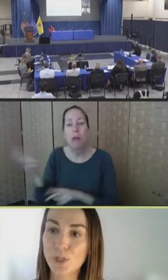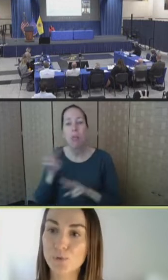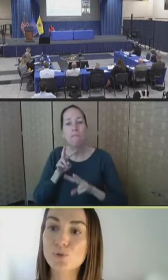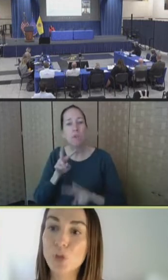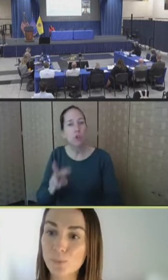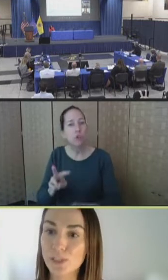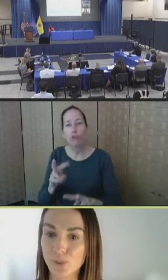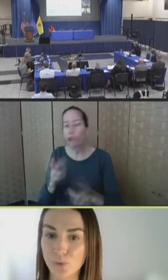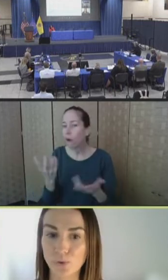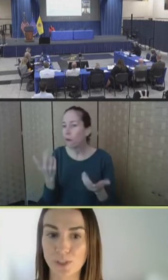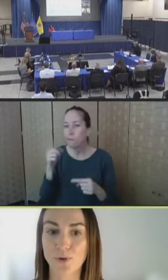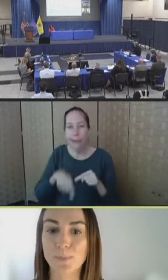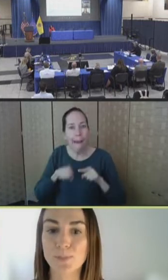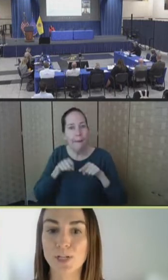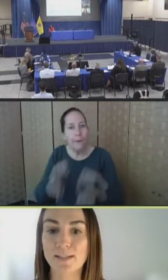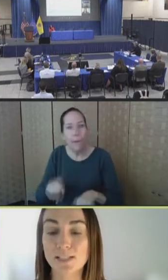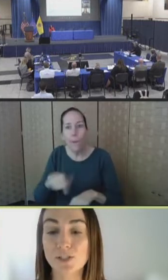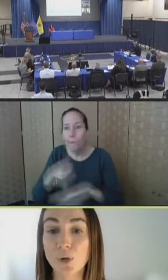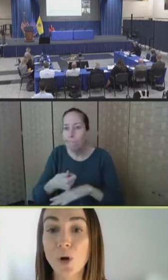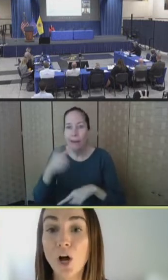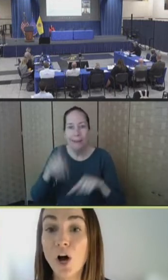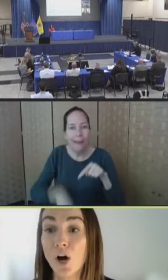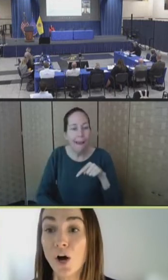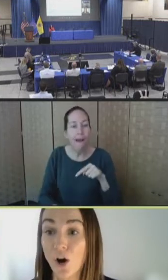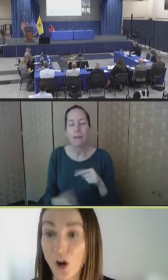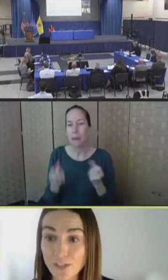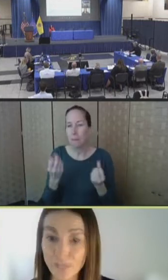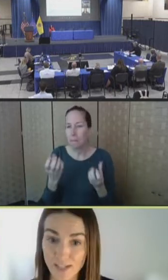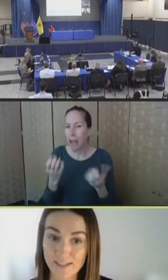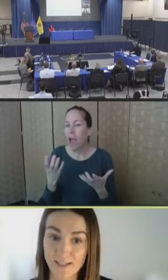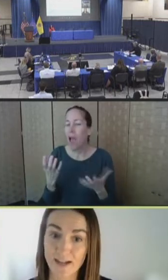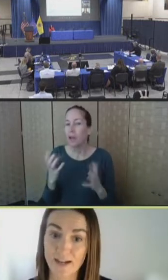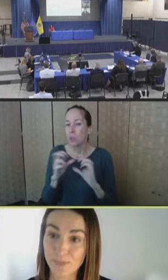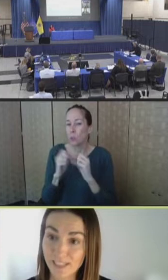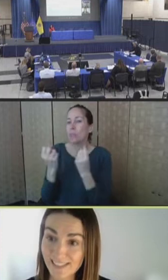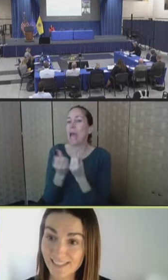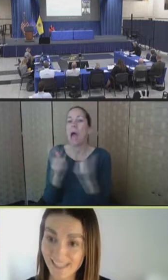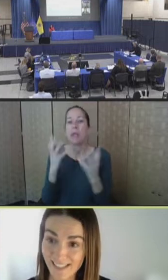you know, so many social disruptions. And so, all of these leads us to think